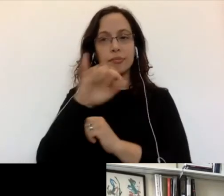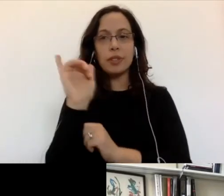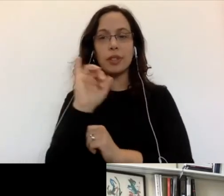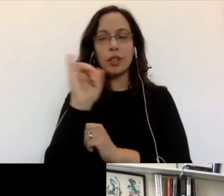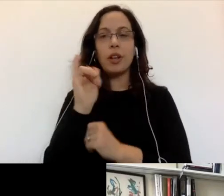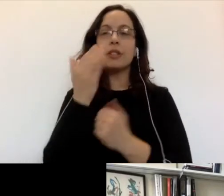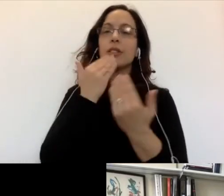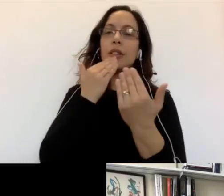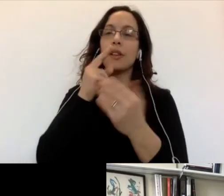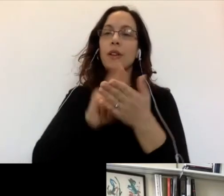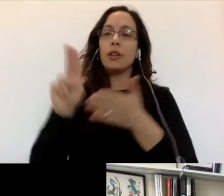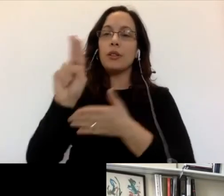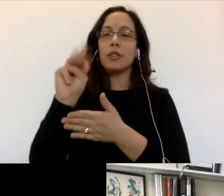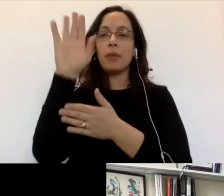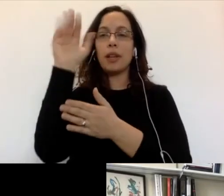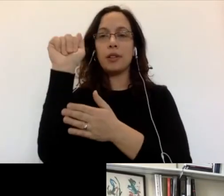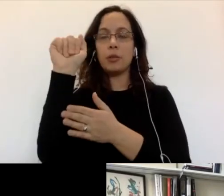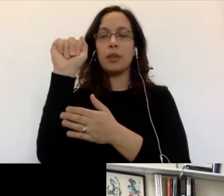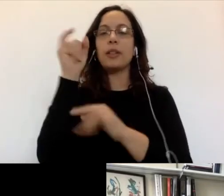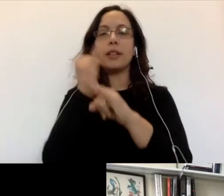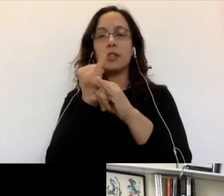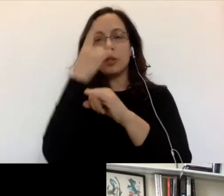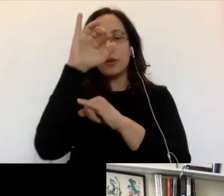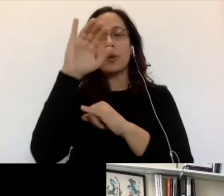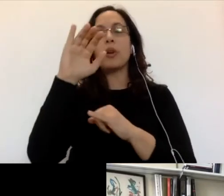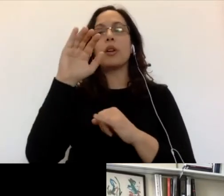of Manitoba Institute for the Humanities for all the support that they've shown,